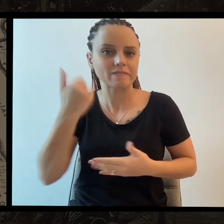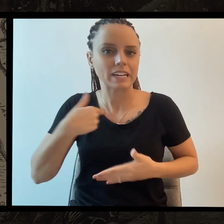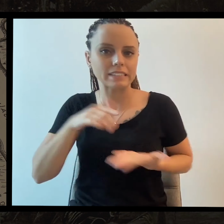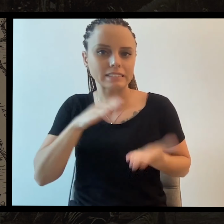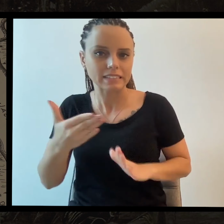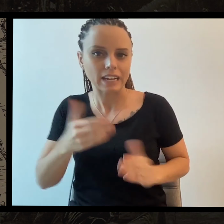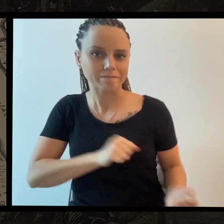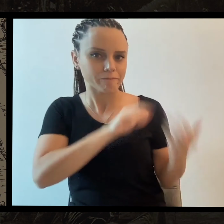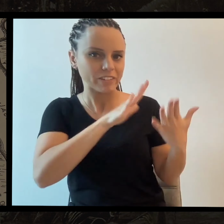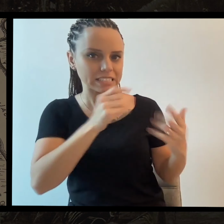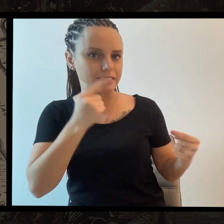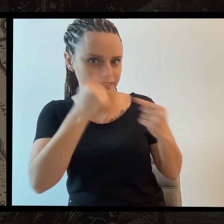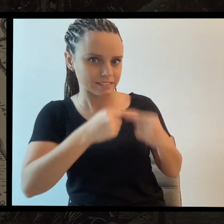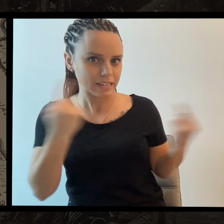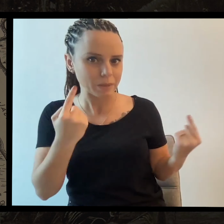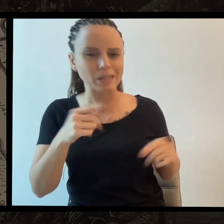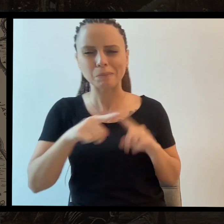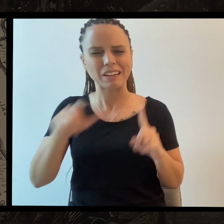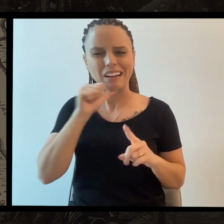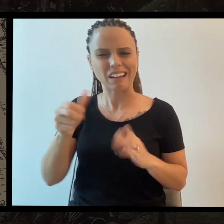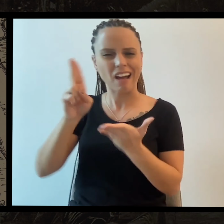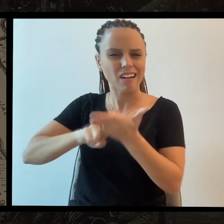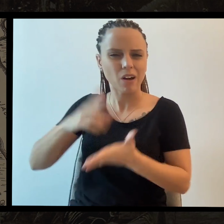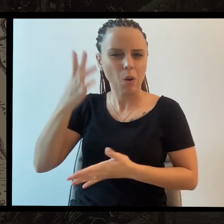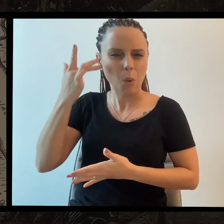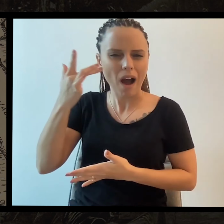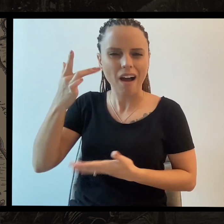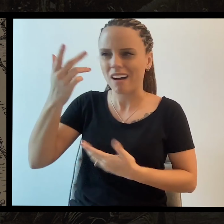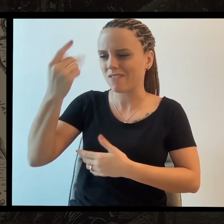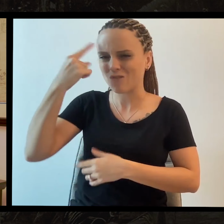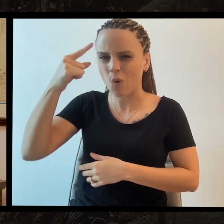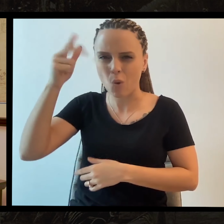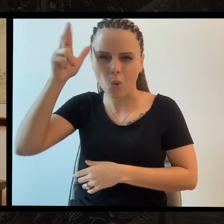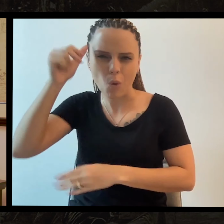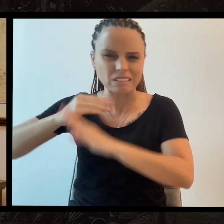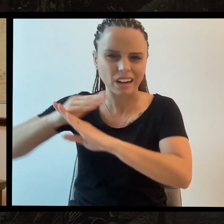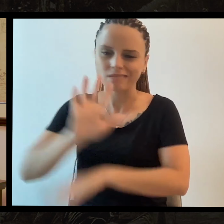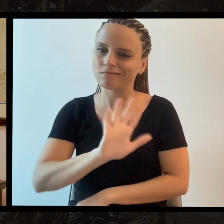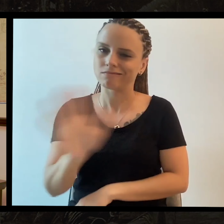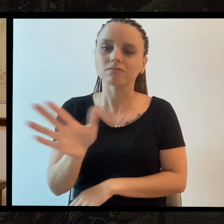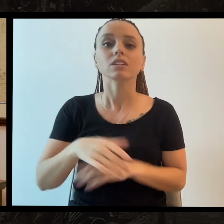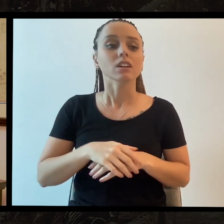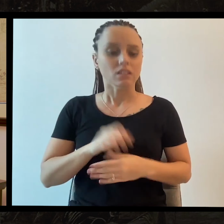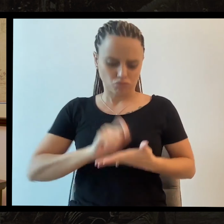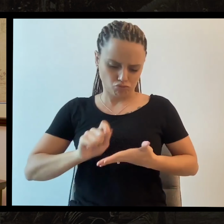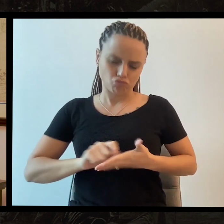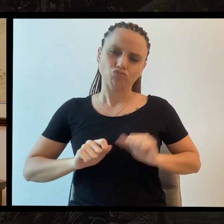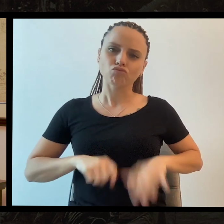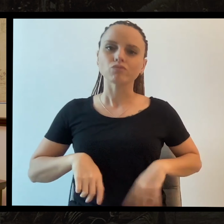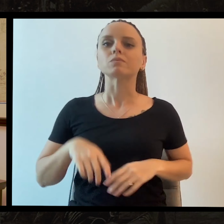That I did not enlist to guard horses and would do no such duty." The important thing to know about that is that the Tejanos demanded to be